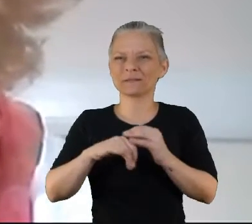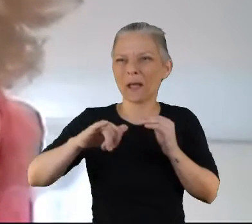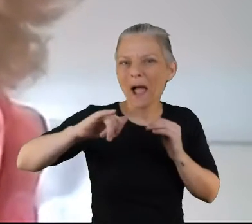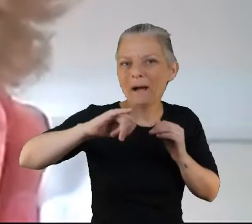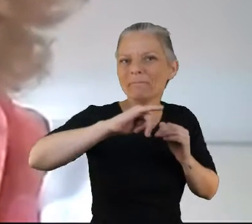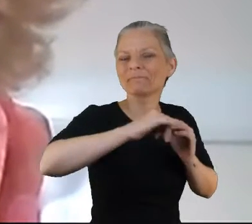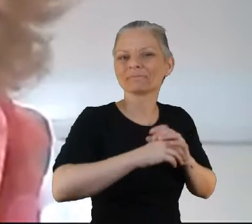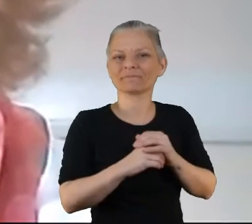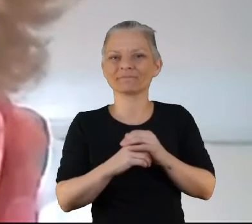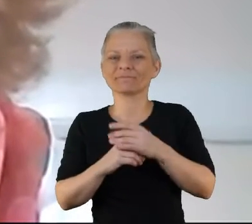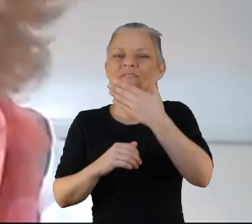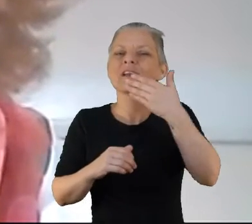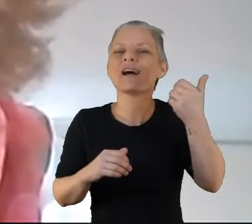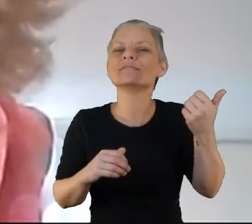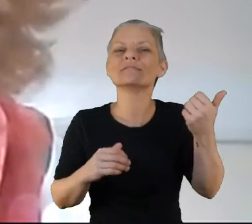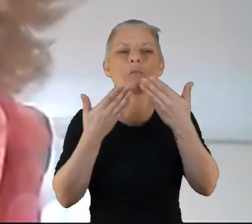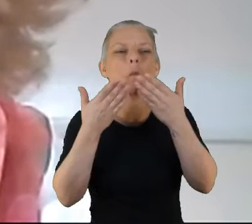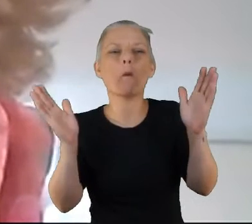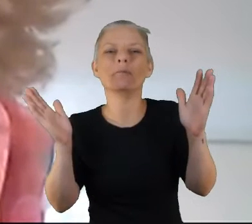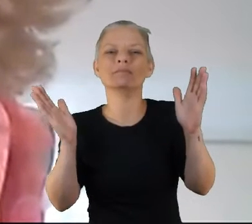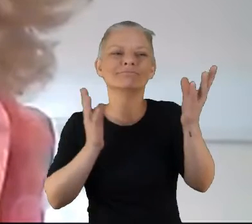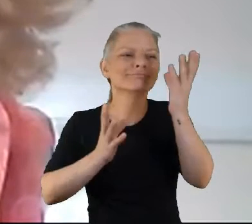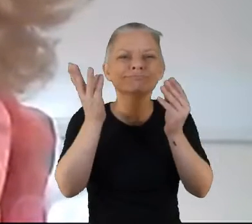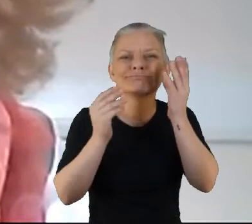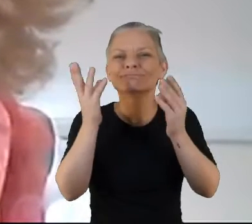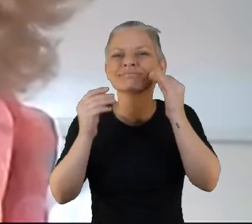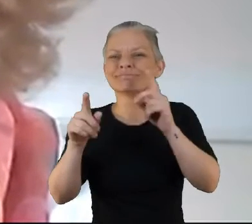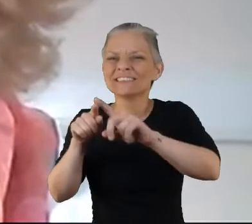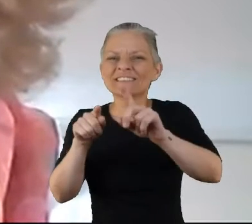up with a really useful resource. I’m involved in the Recovery College, we have a peer pathway